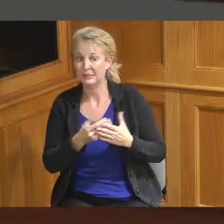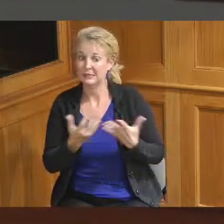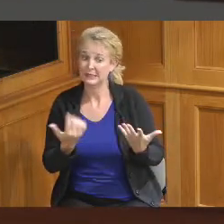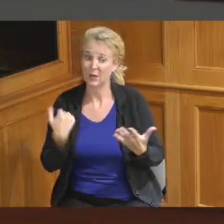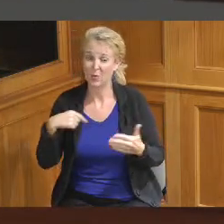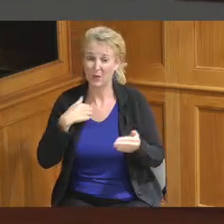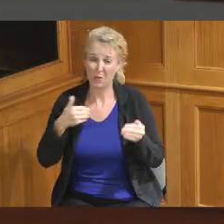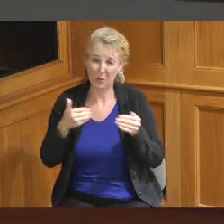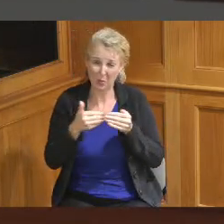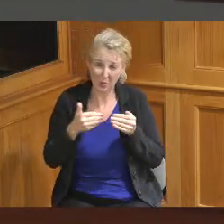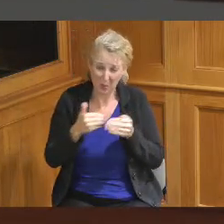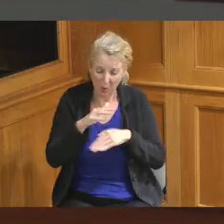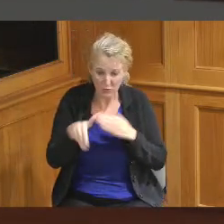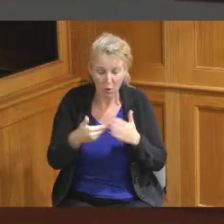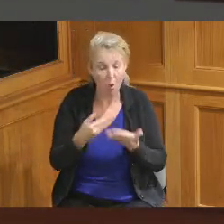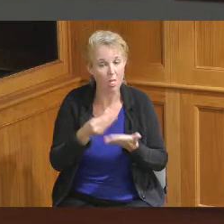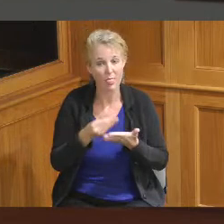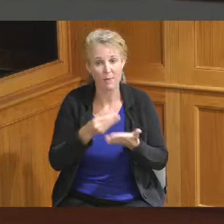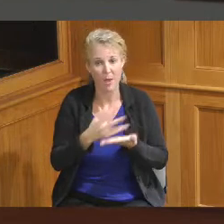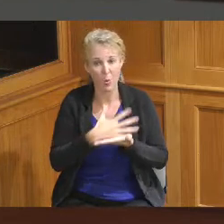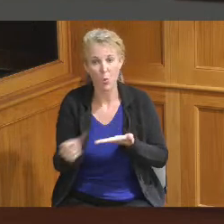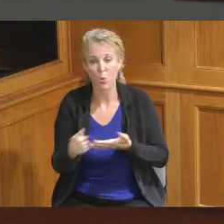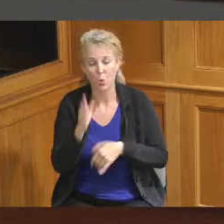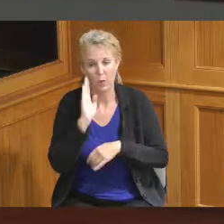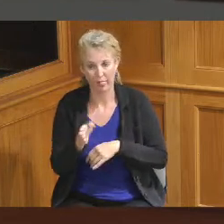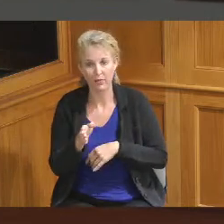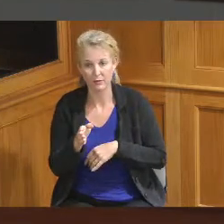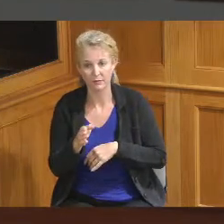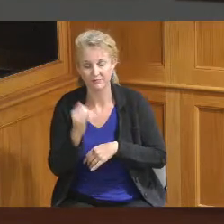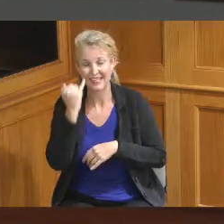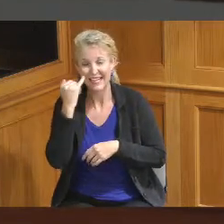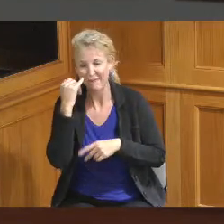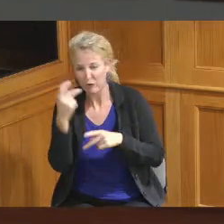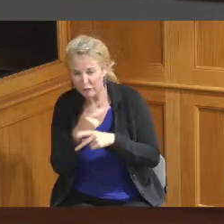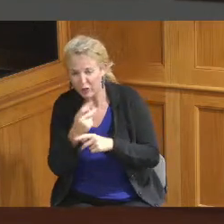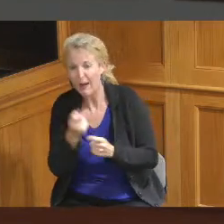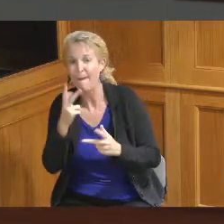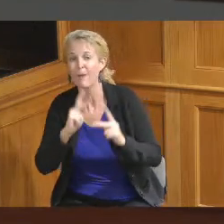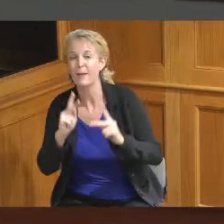to spending all that when you when you highlight or when you factor in the number of people that